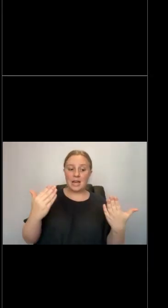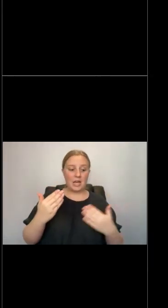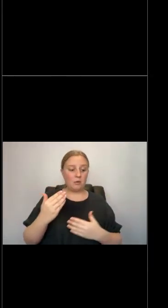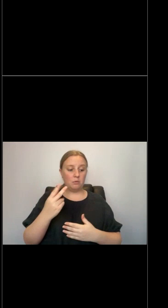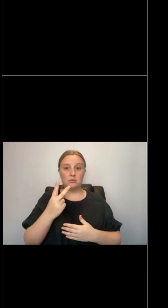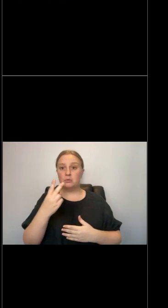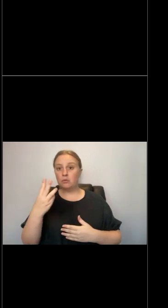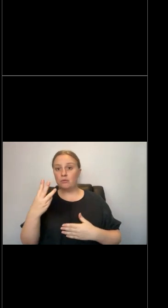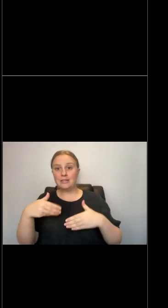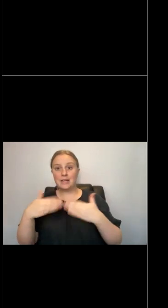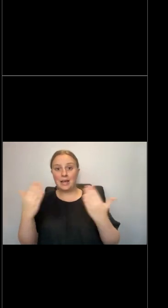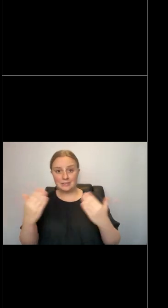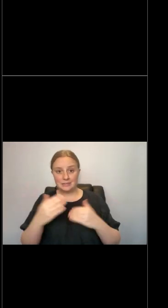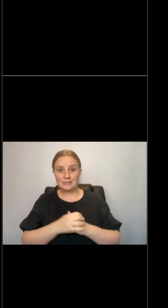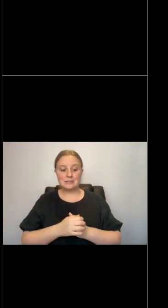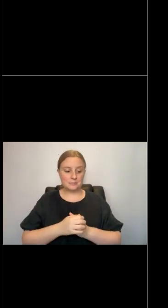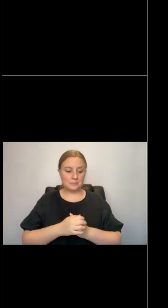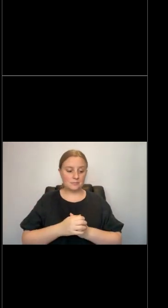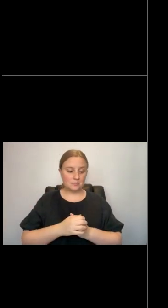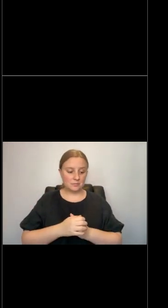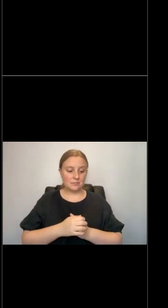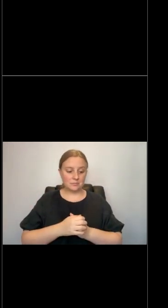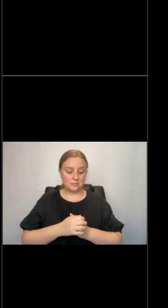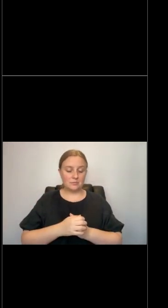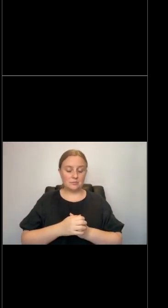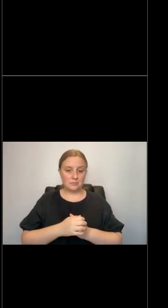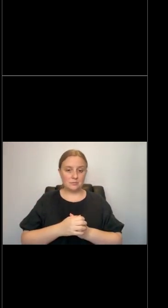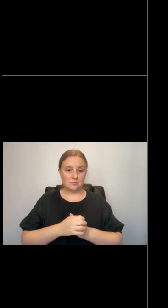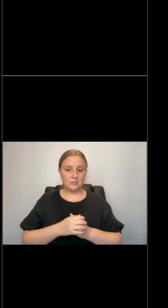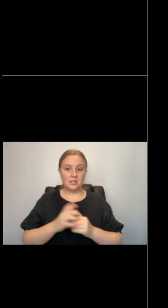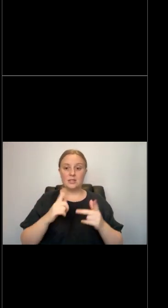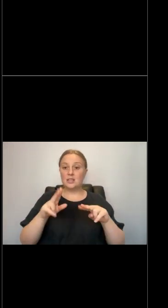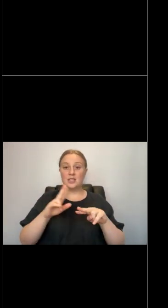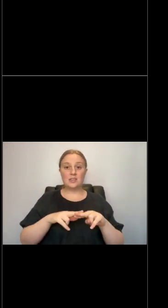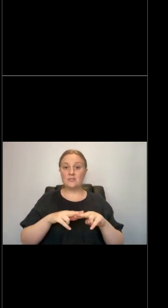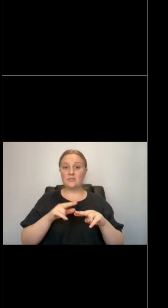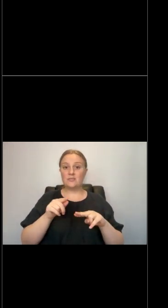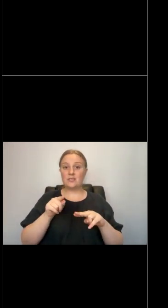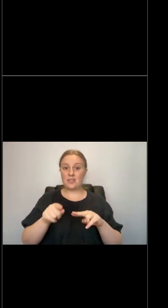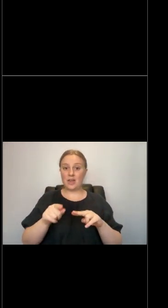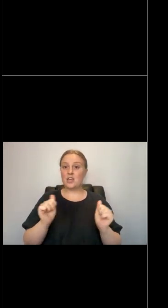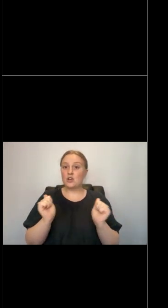the mental health it should make, it does reduce the need to hear all evidence from reporting